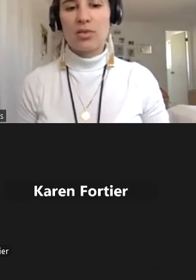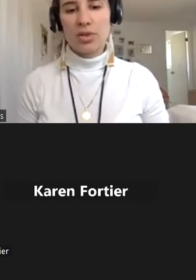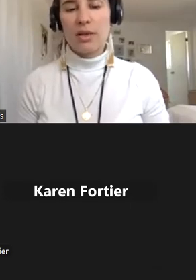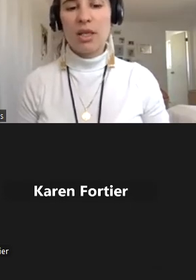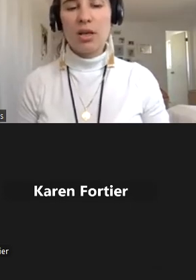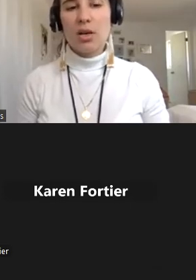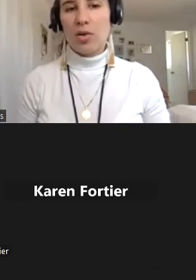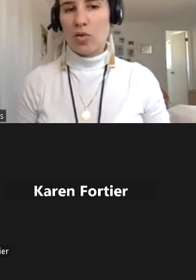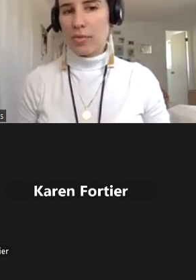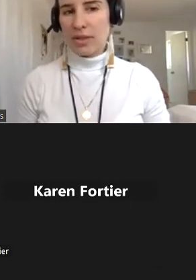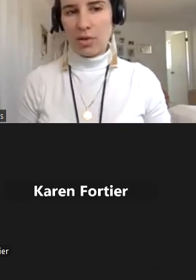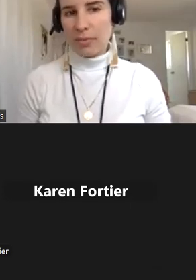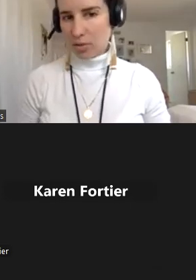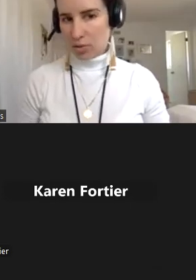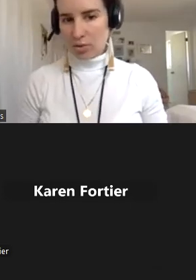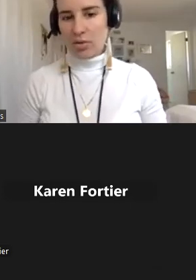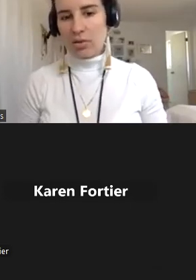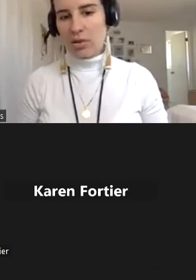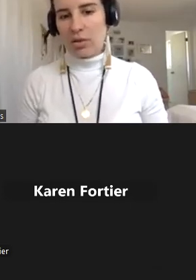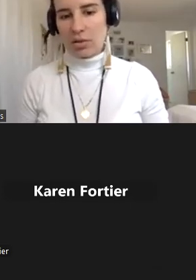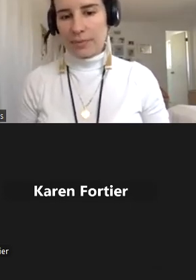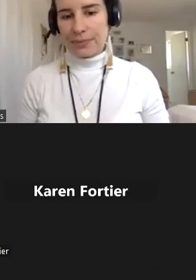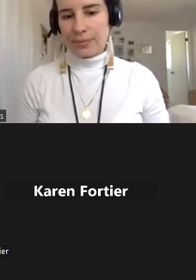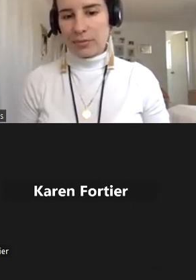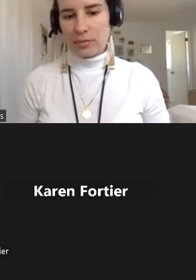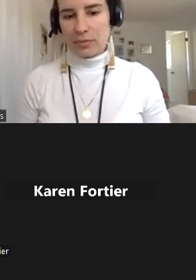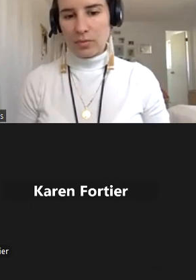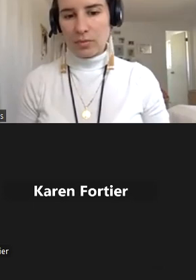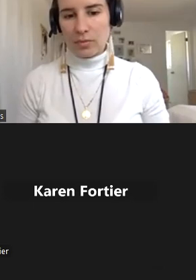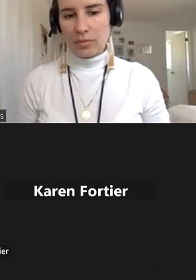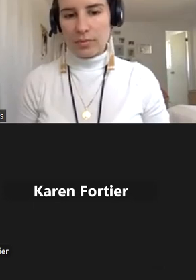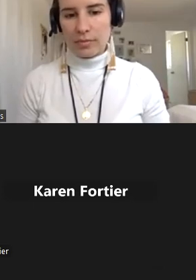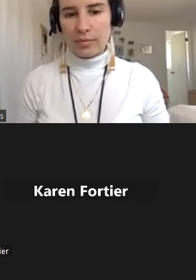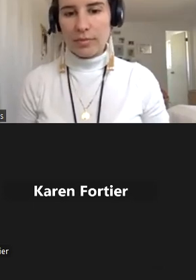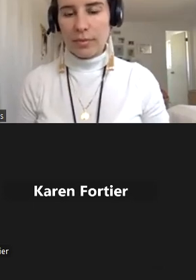at Violence Free Colorado. Similar to our polls, that is an anonymous opportunity.